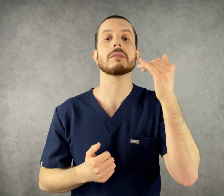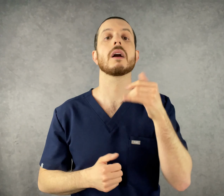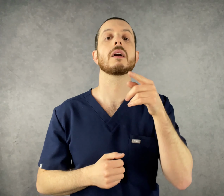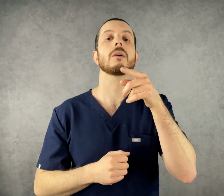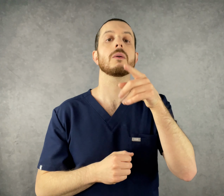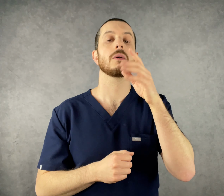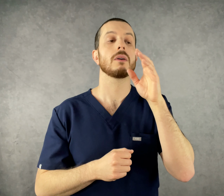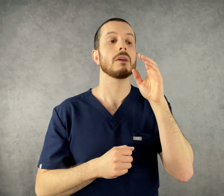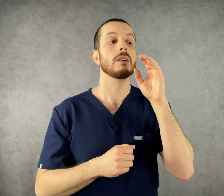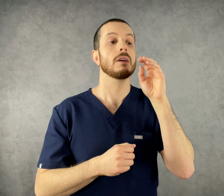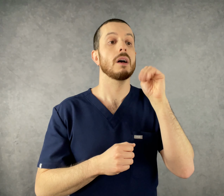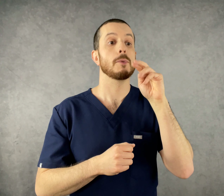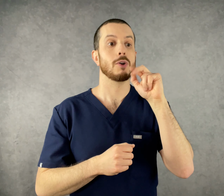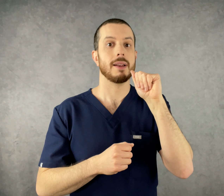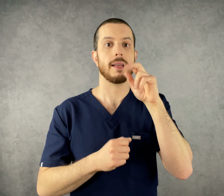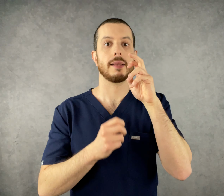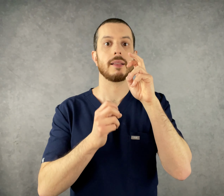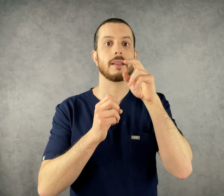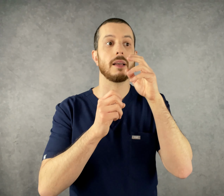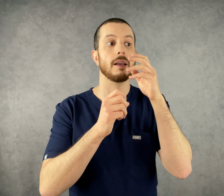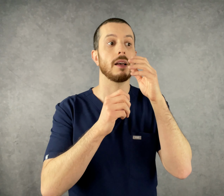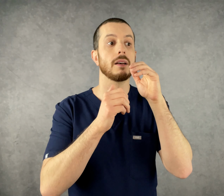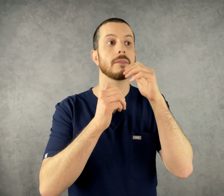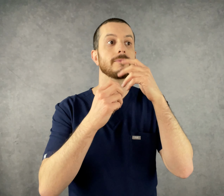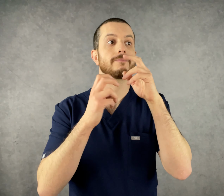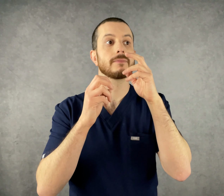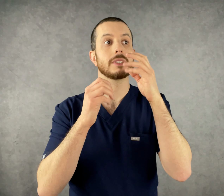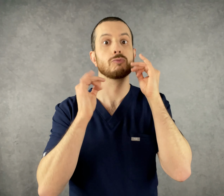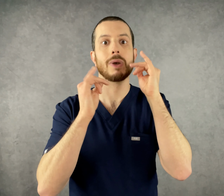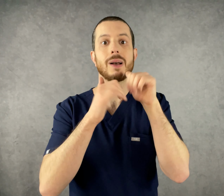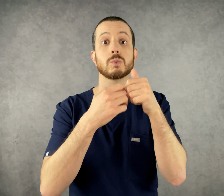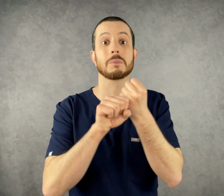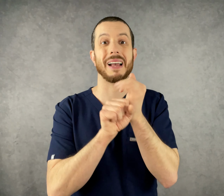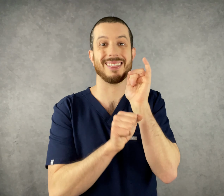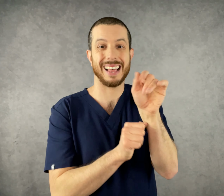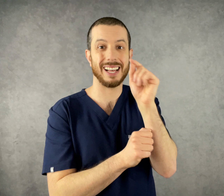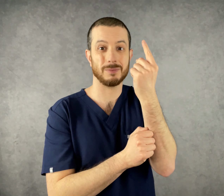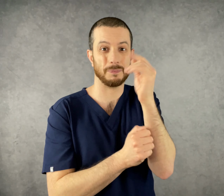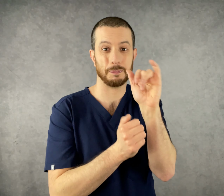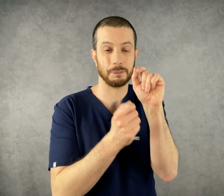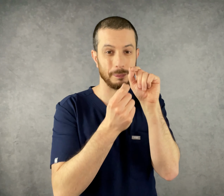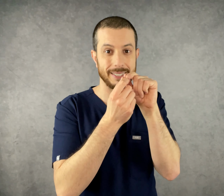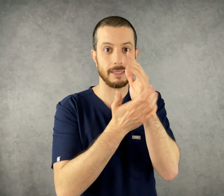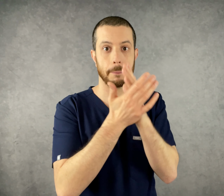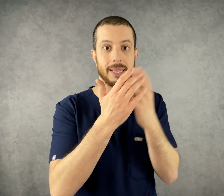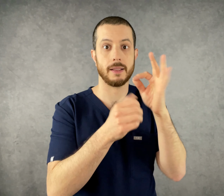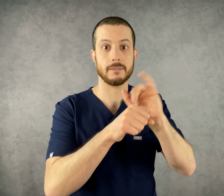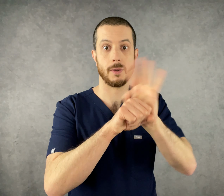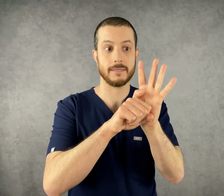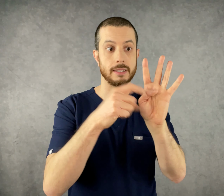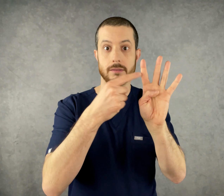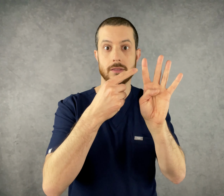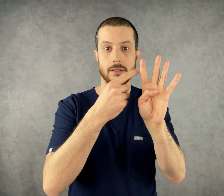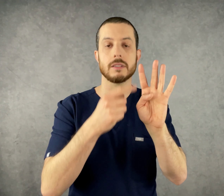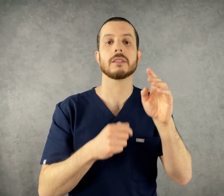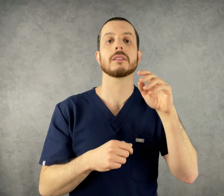Now, the mRNA contains instructions on how to make that spike protein.